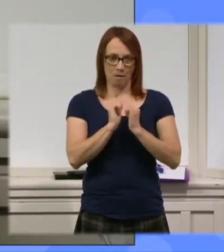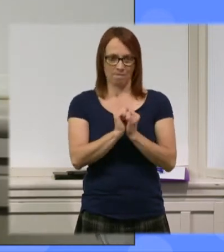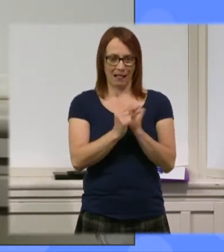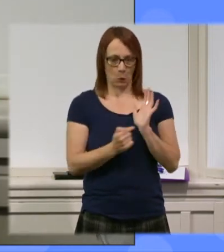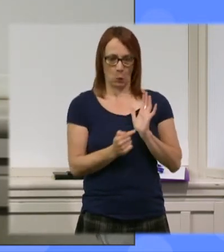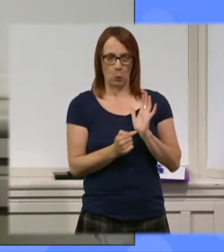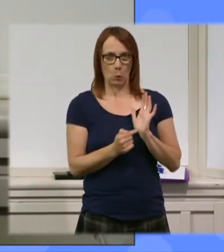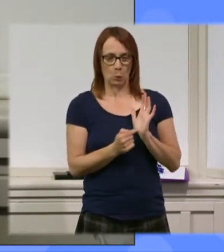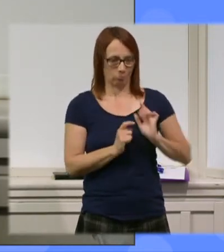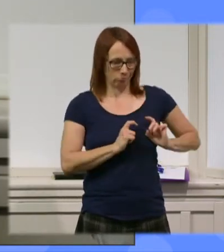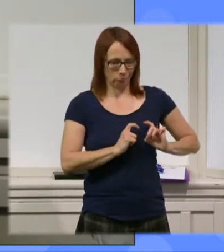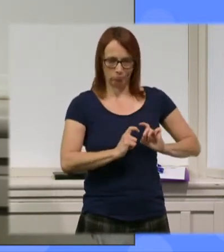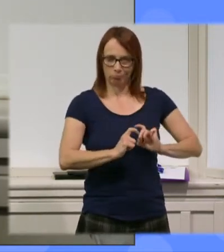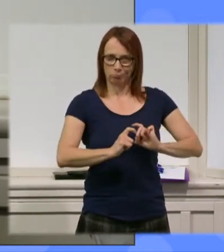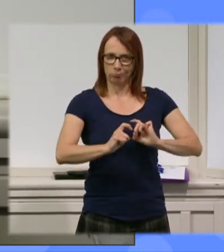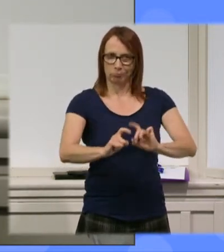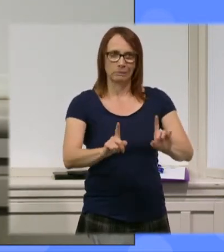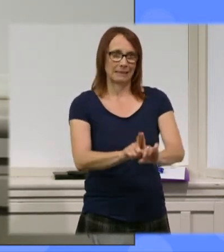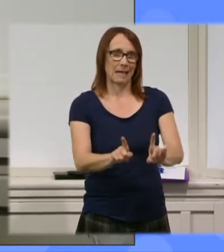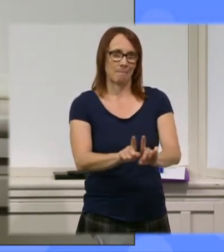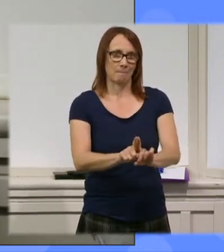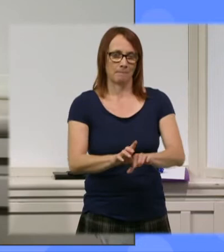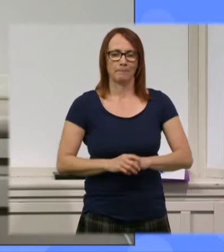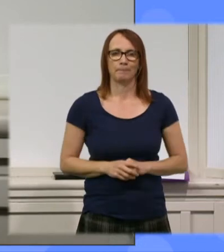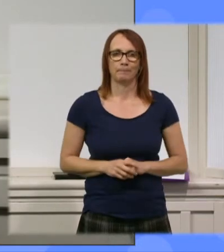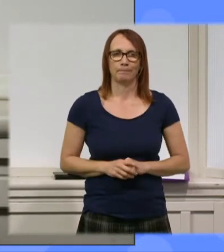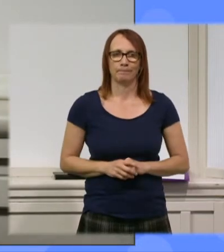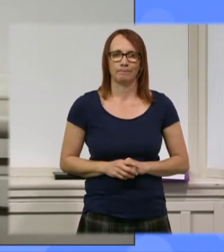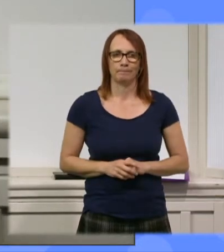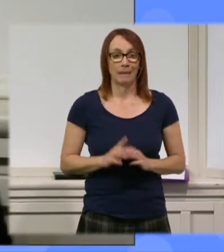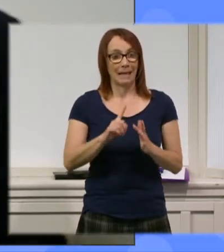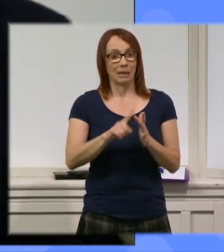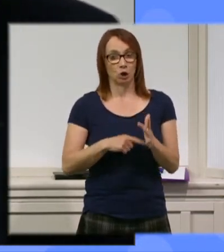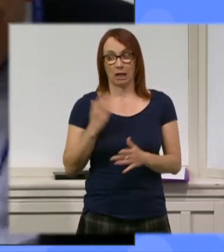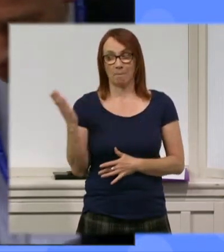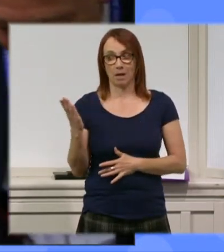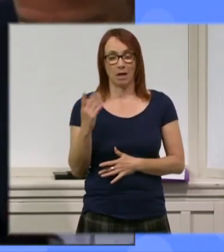enduring a nice Jimmy try to give me I think it's a really good point that's